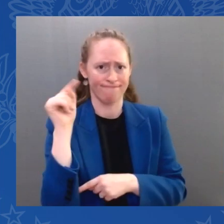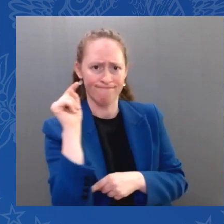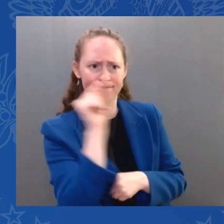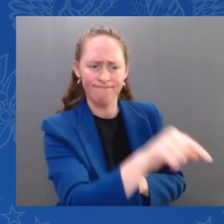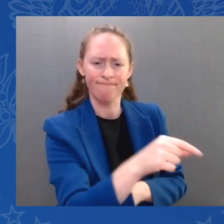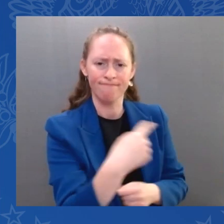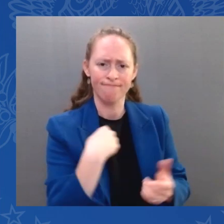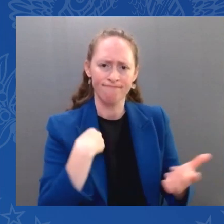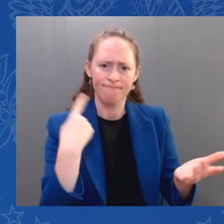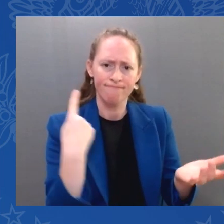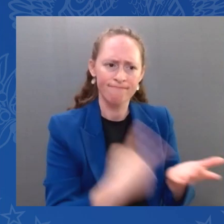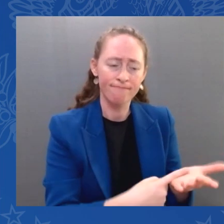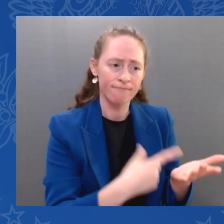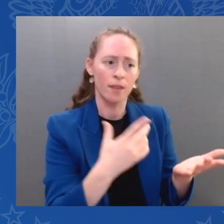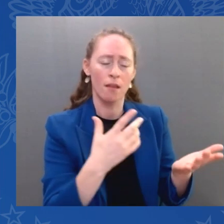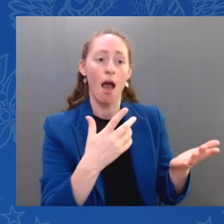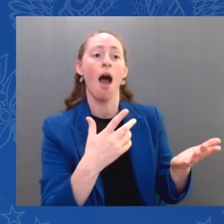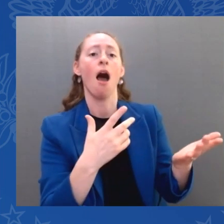We spent four hours, almost five hours with her.